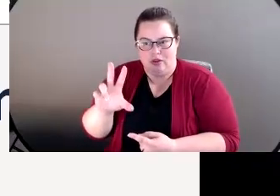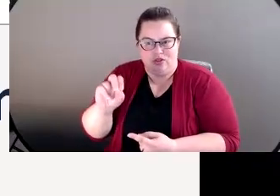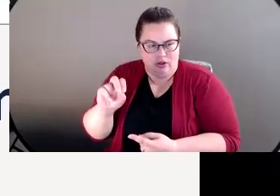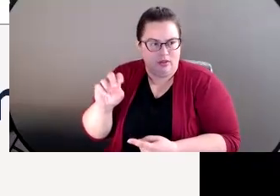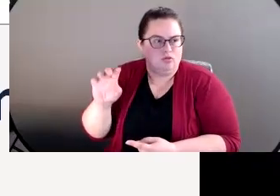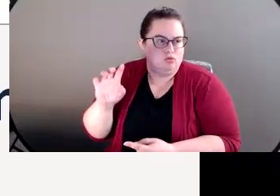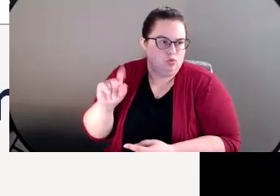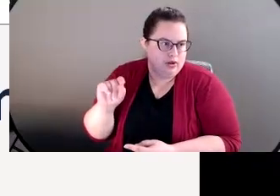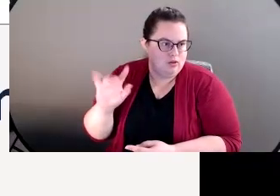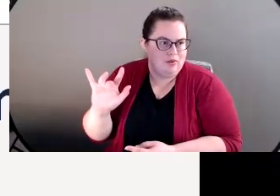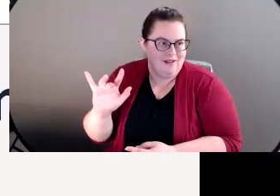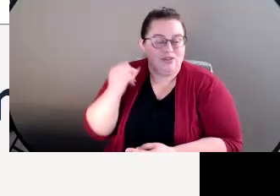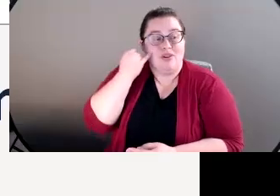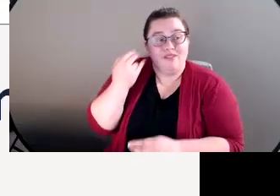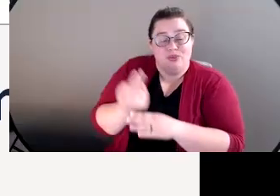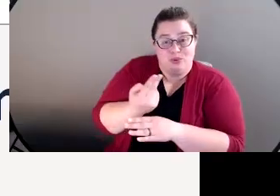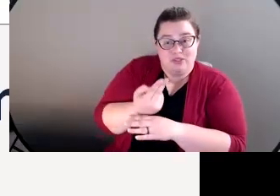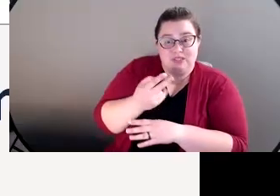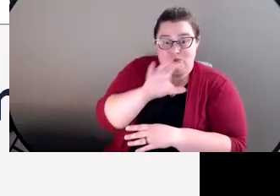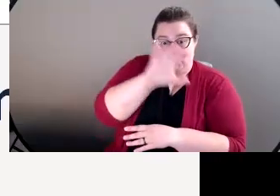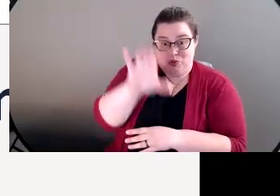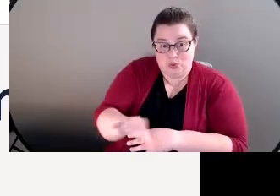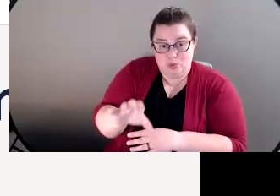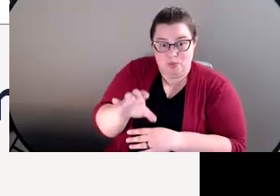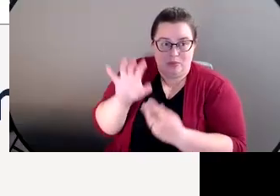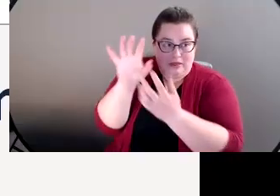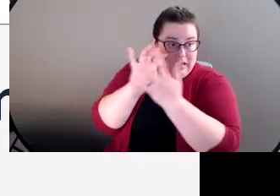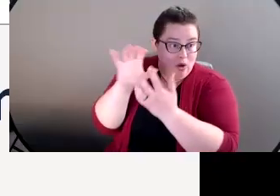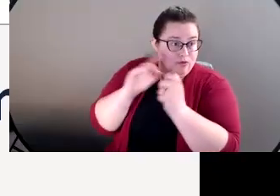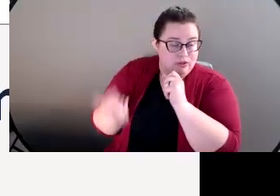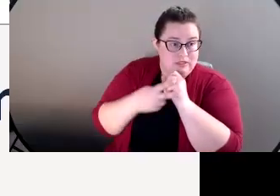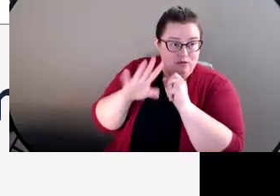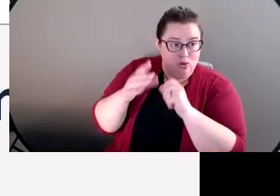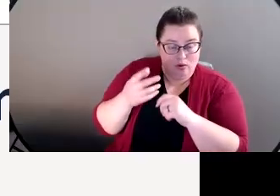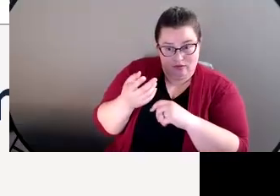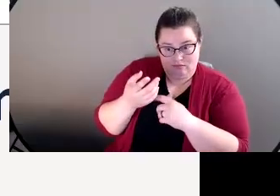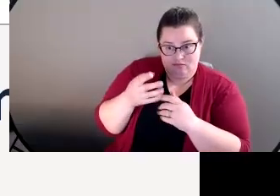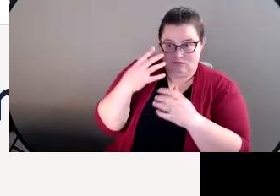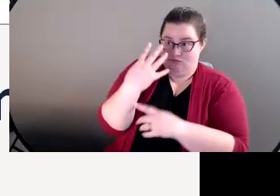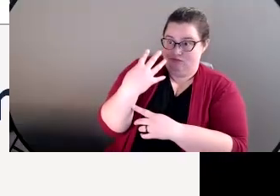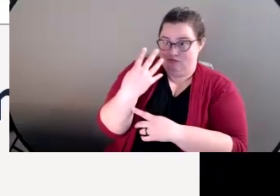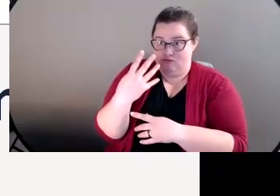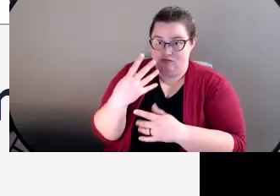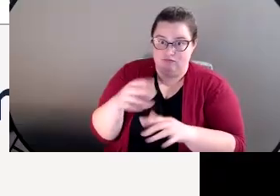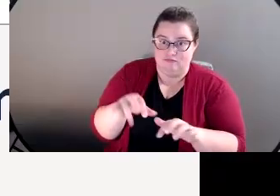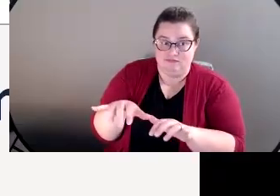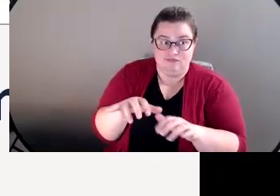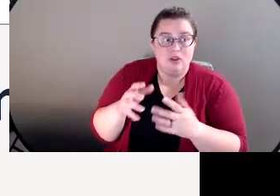you want to make sure that any that you want to save, you download and save them before any of these,